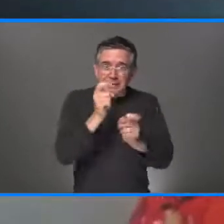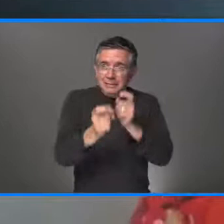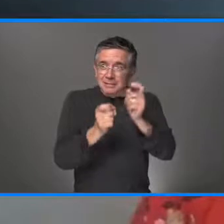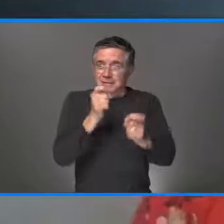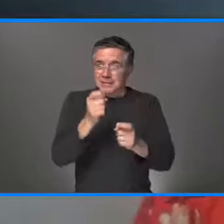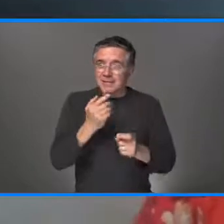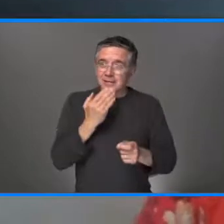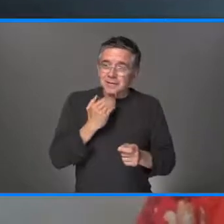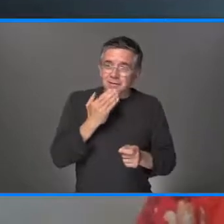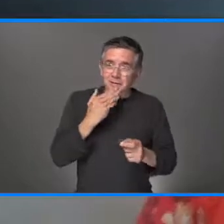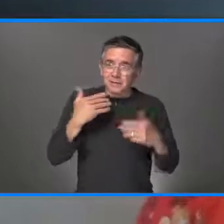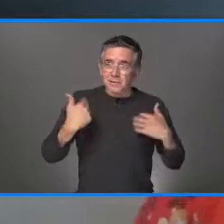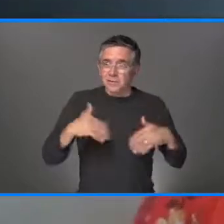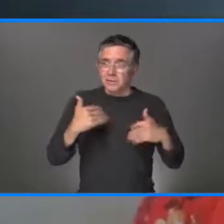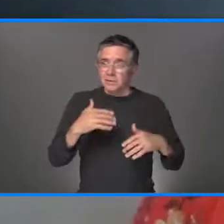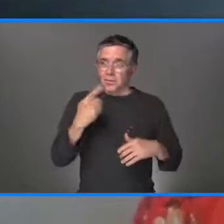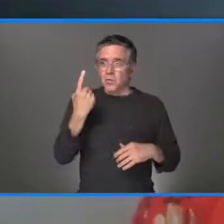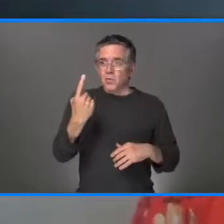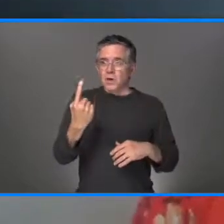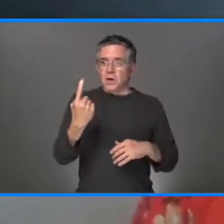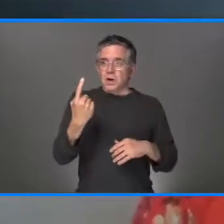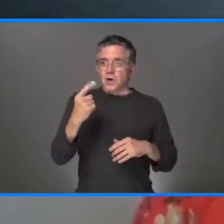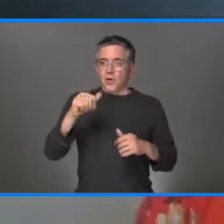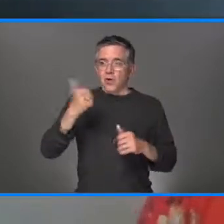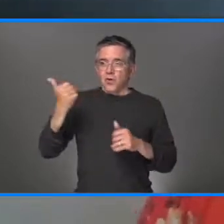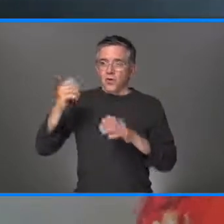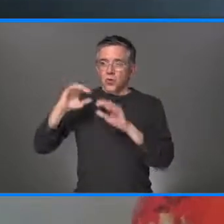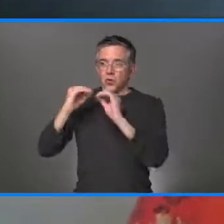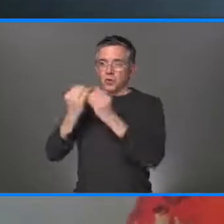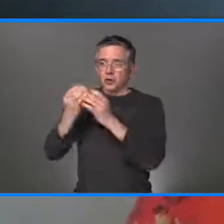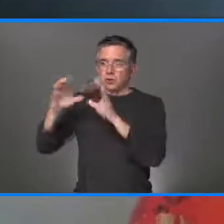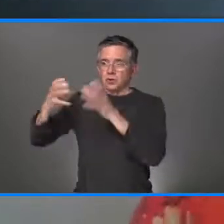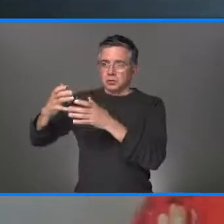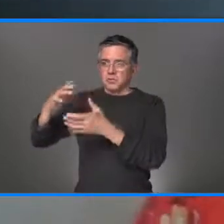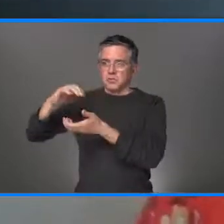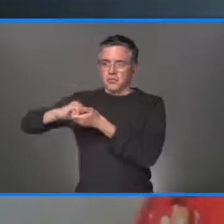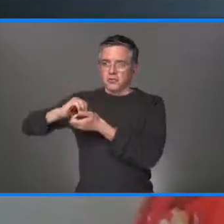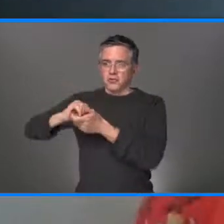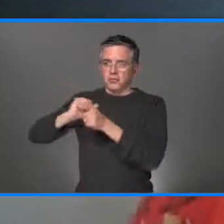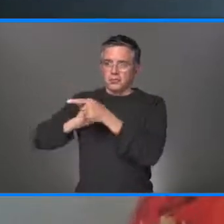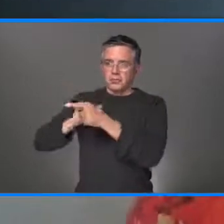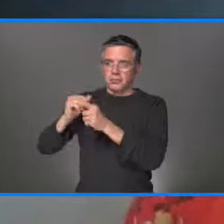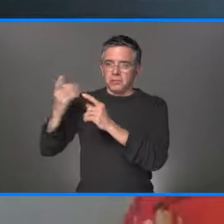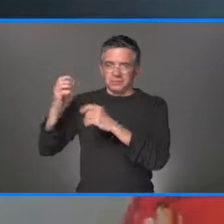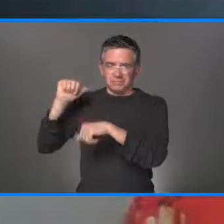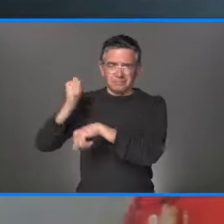with a community partner organization. So it was a pop-up clinic. We weren't at Unity Care,